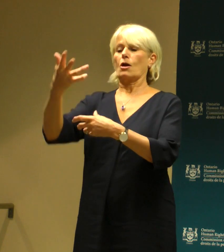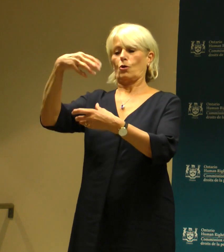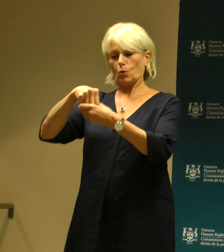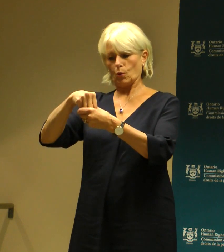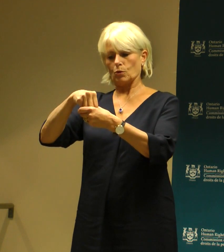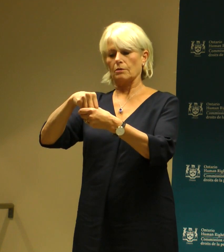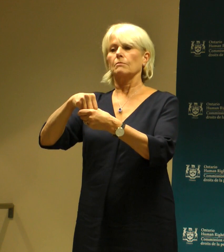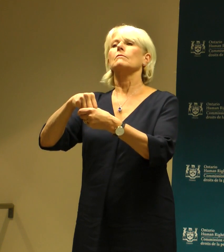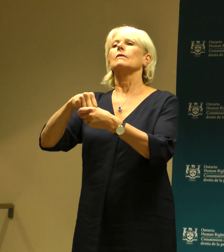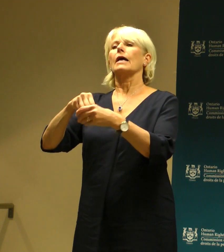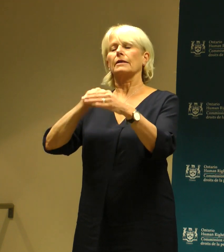accessible public education.